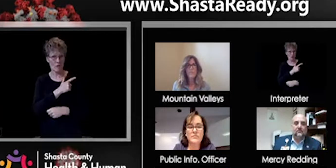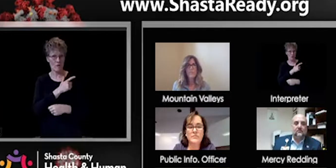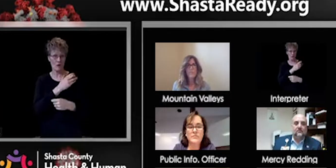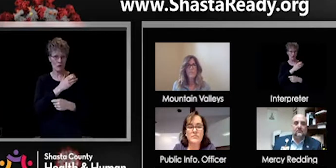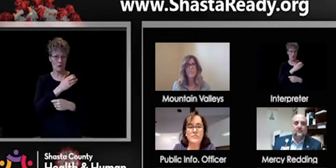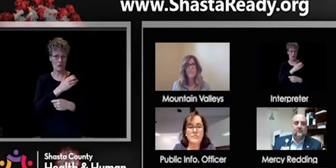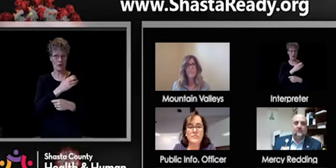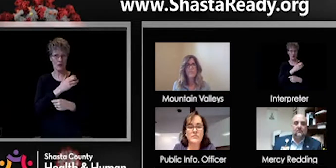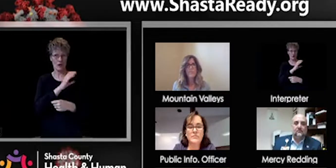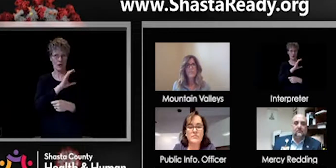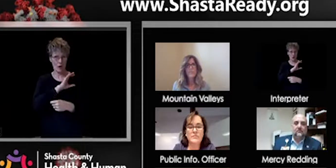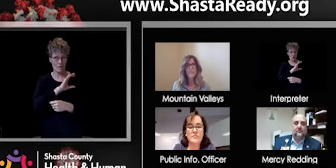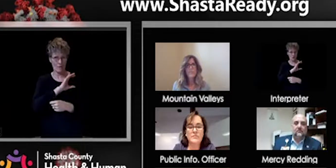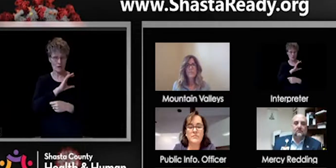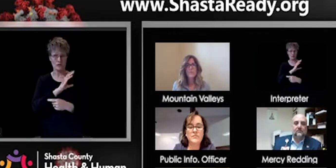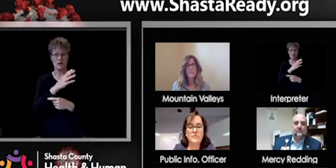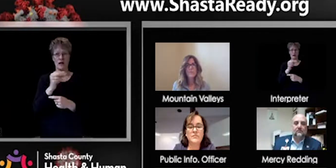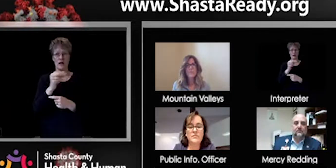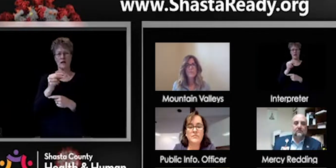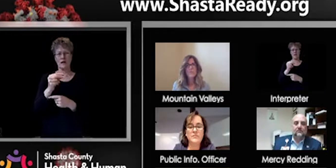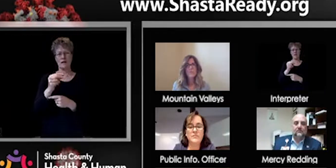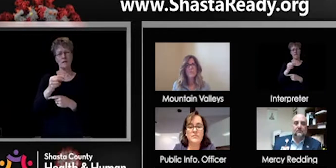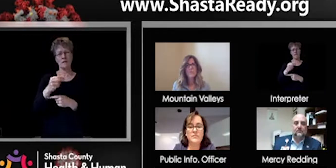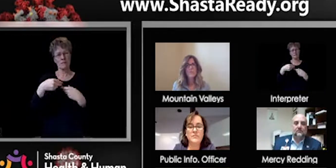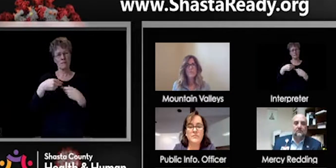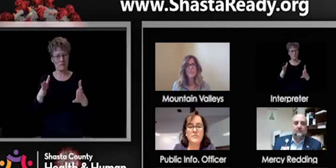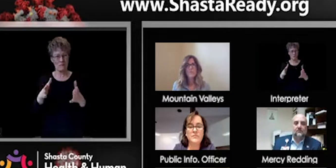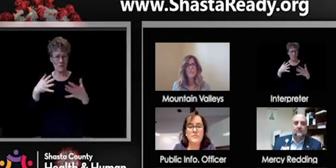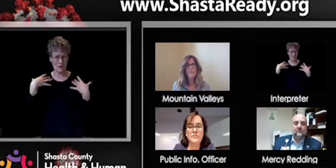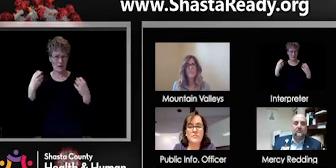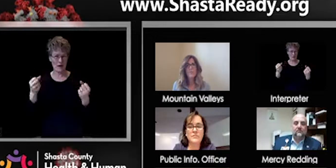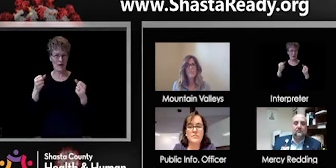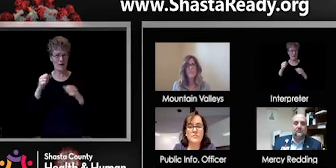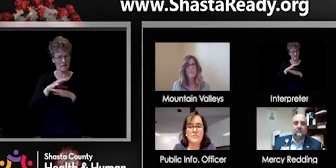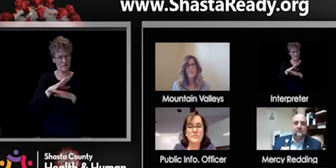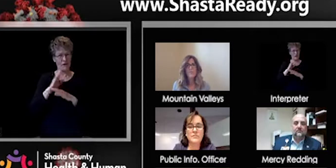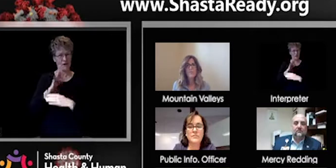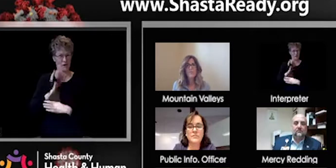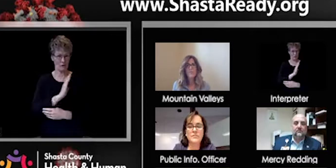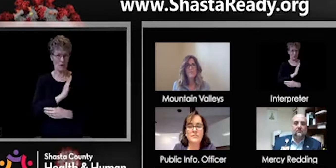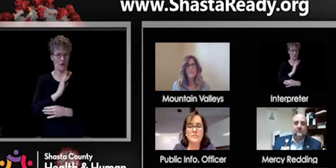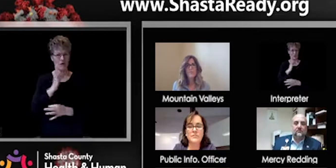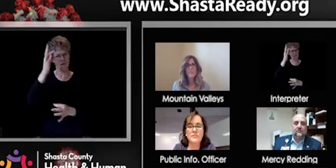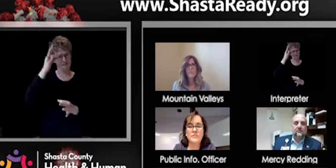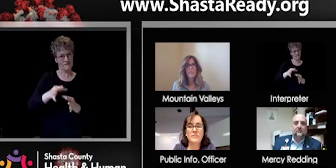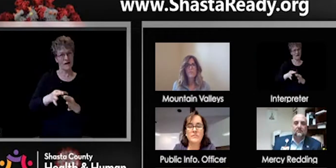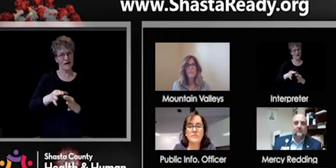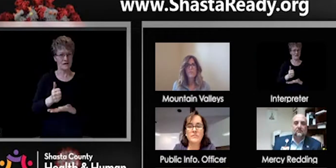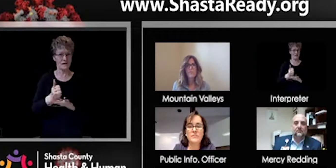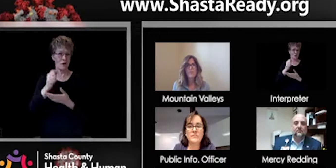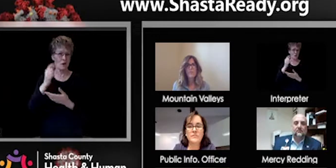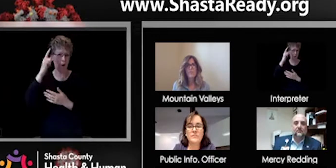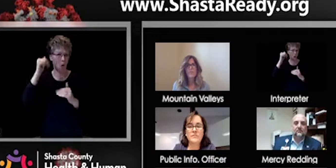as well as our Public Health Advisory Board. The goal and purpose of this group is to proactively